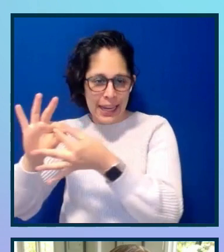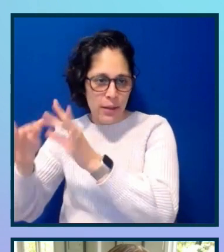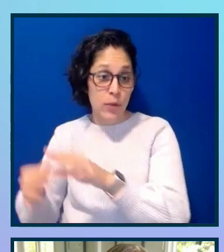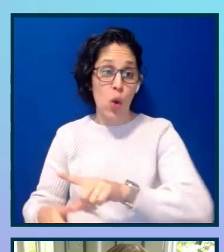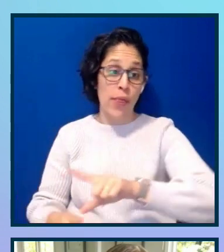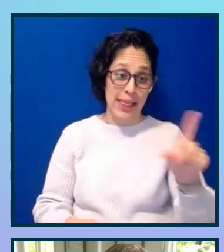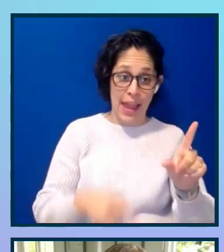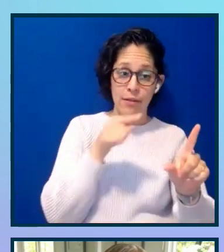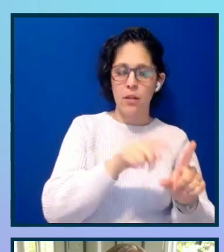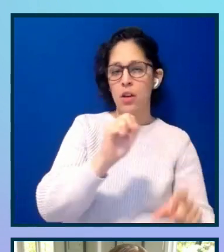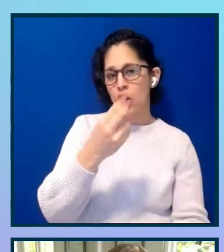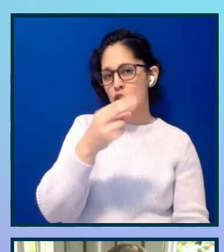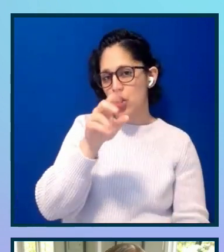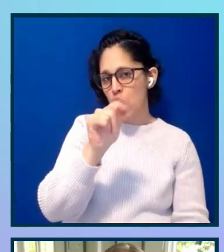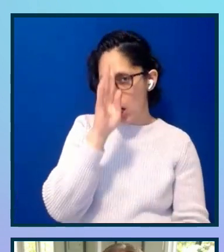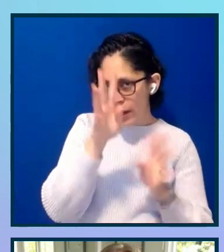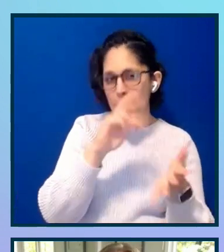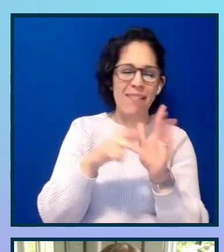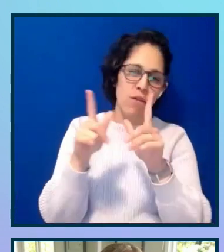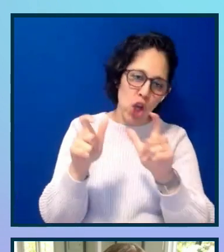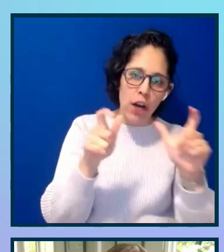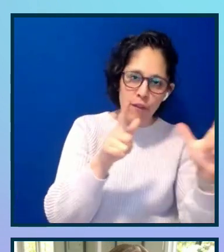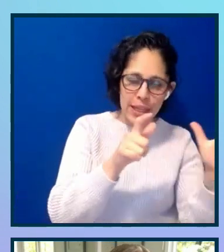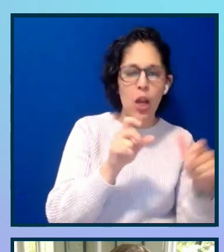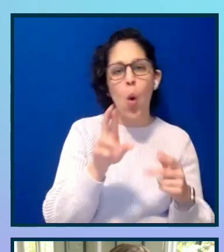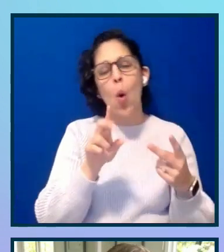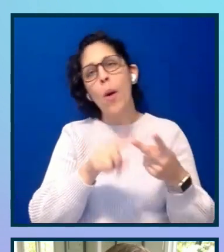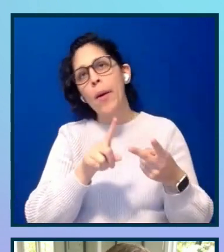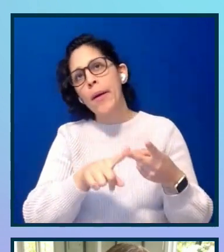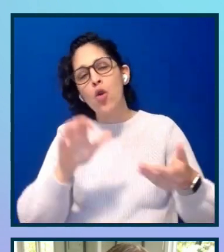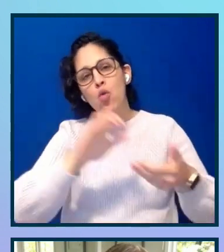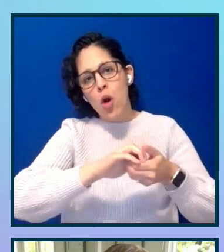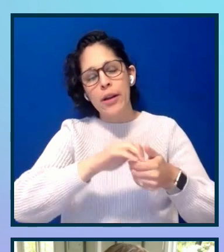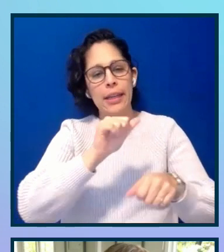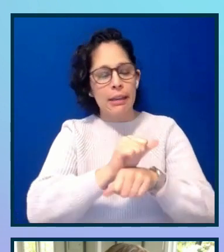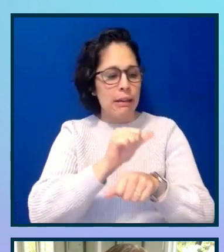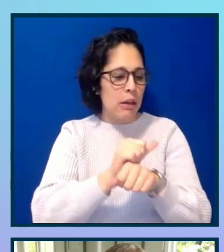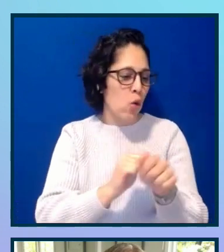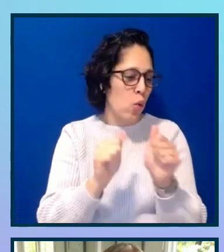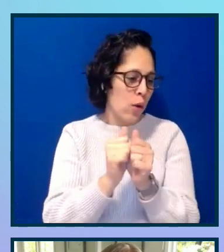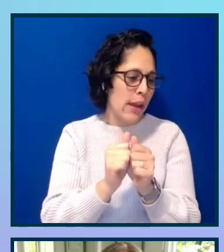so that's like where you have your photography or if you're working with a theatrical studio,,